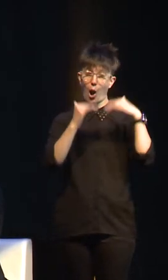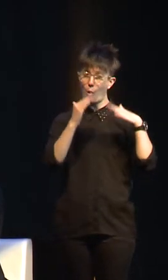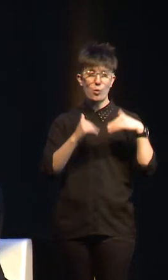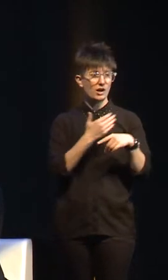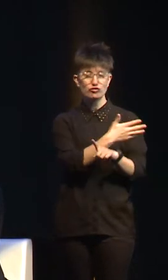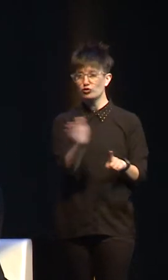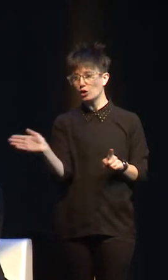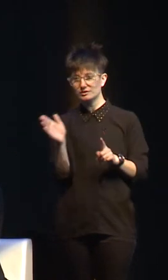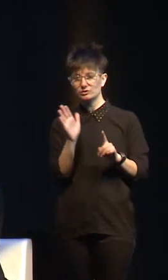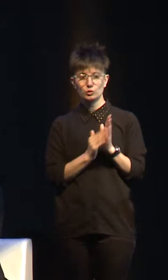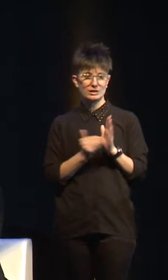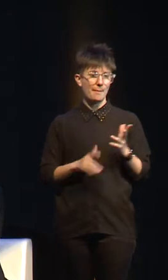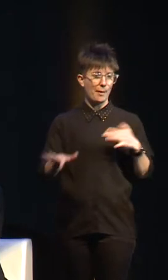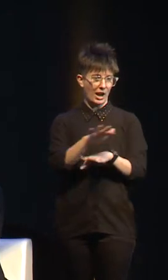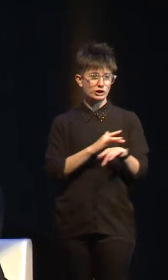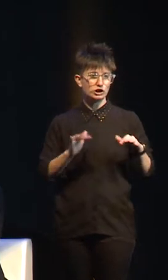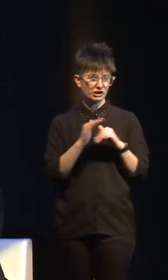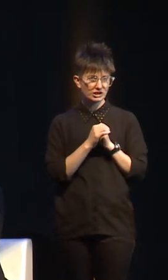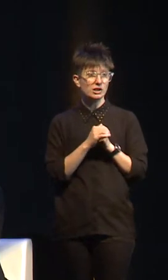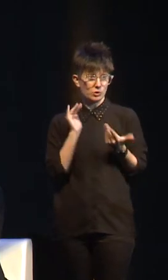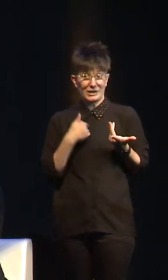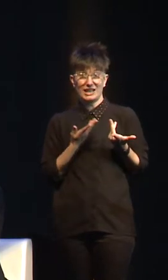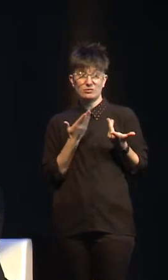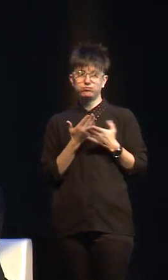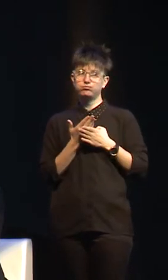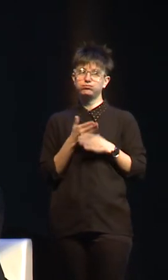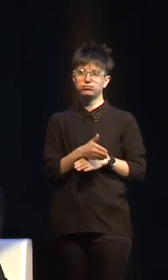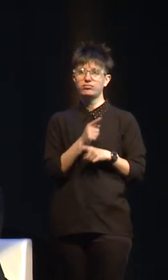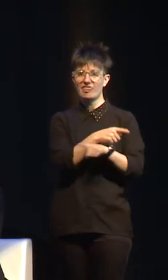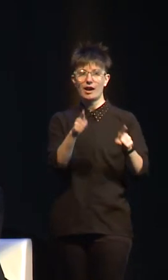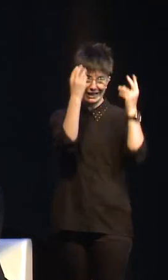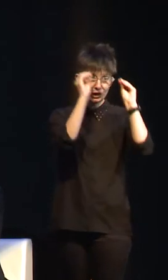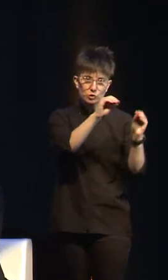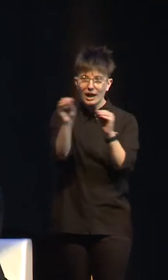so we've got clearly a lot of work to do there in the education space but also we do have